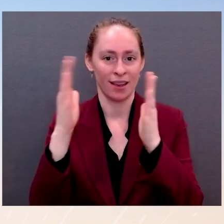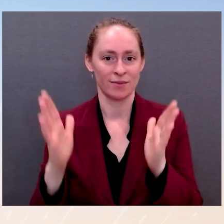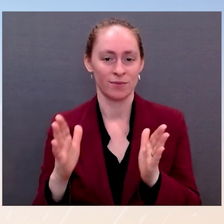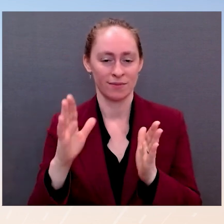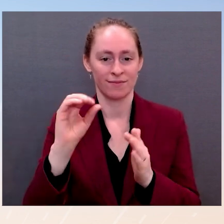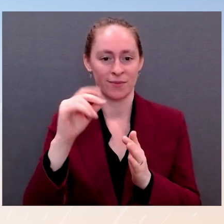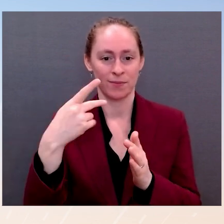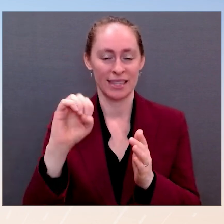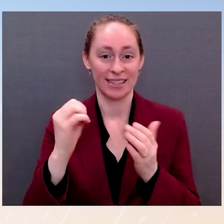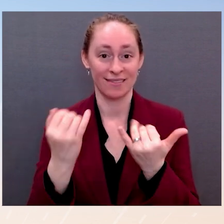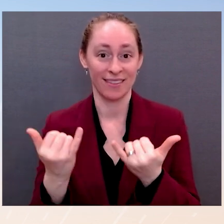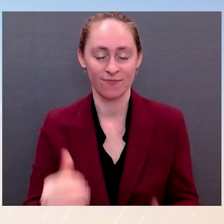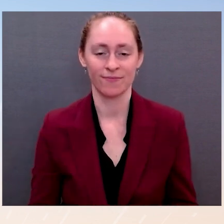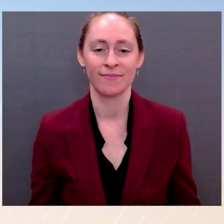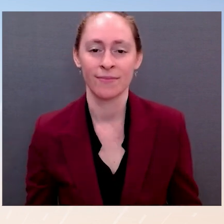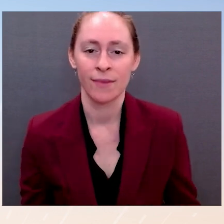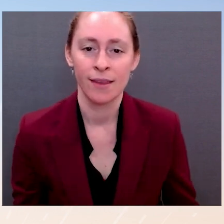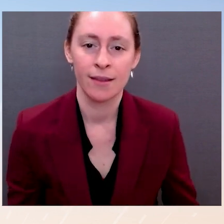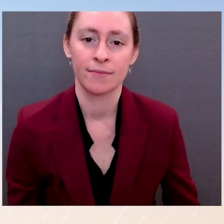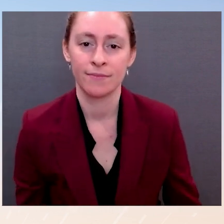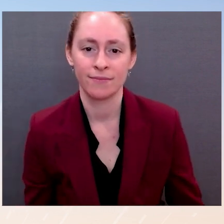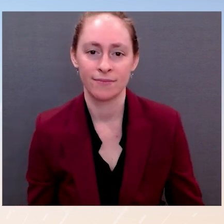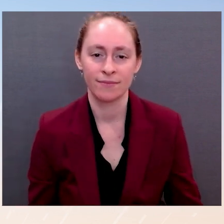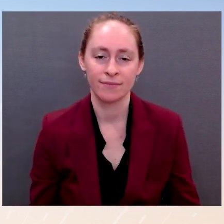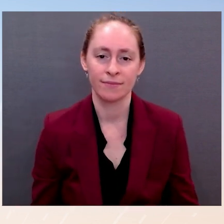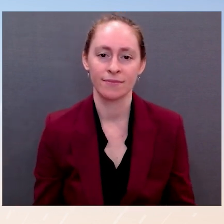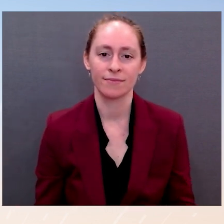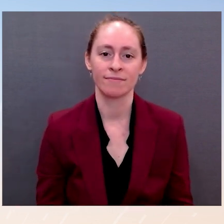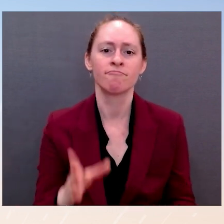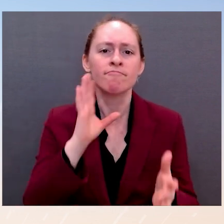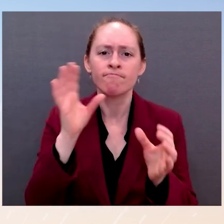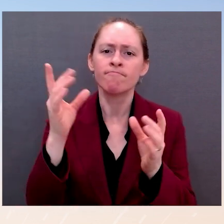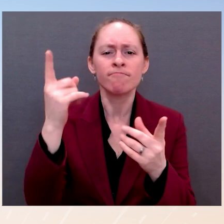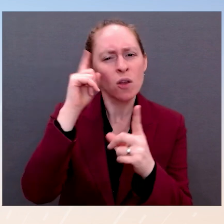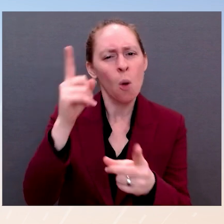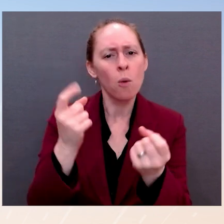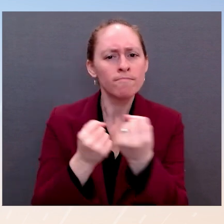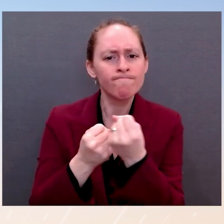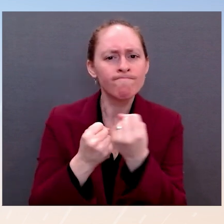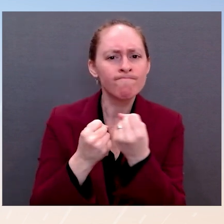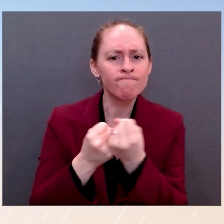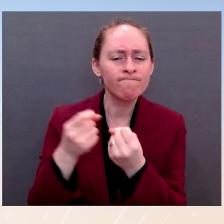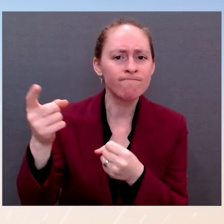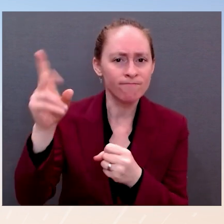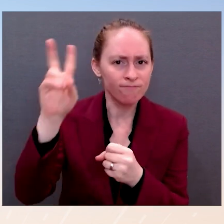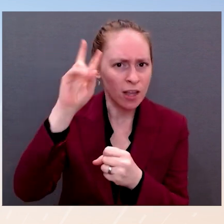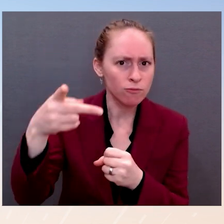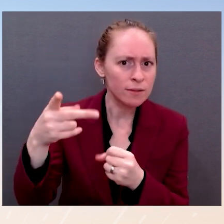Office of Public Engagement and currently serves the office of the Vice President. So without further ado, I'm going to turn it over